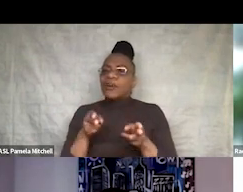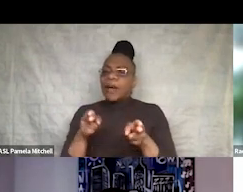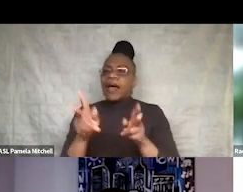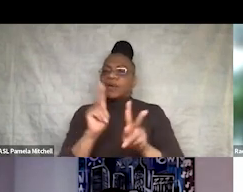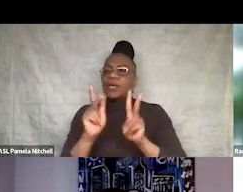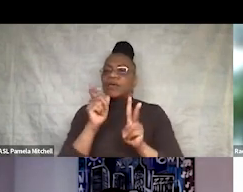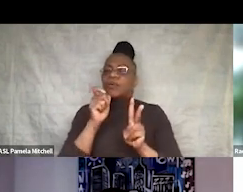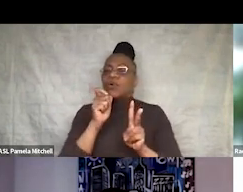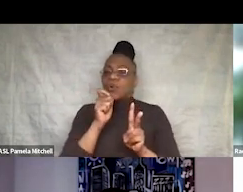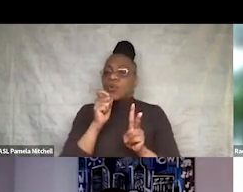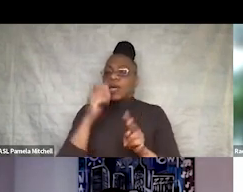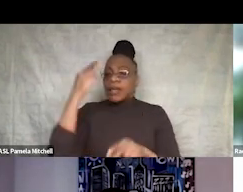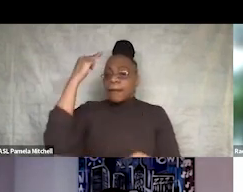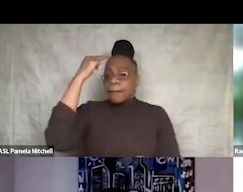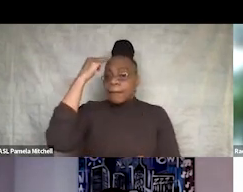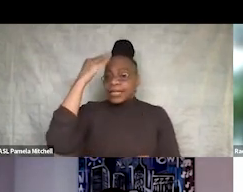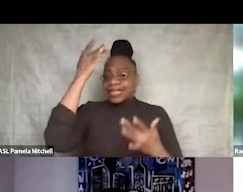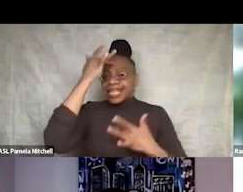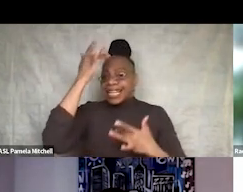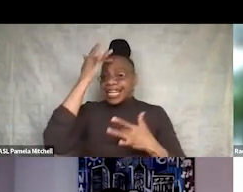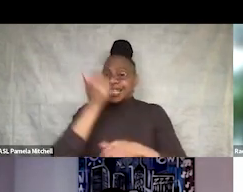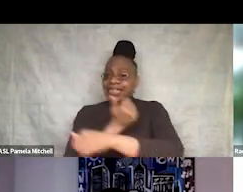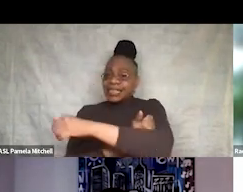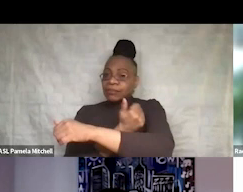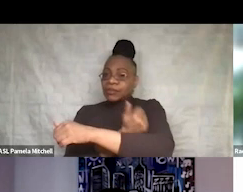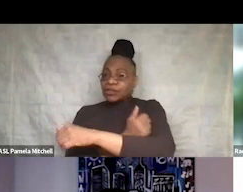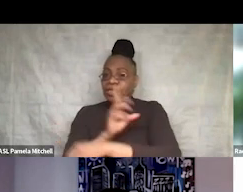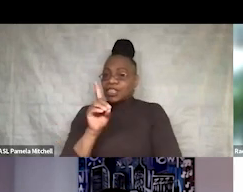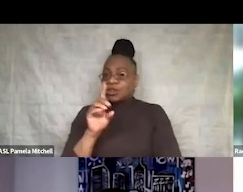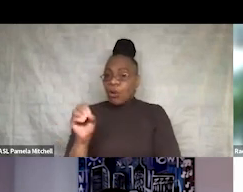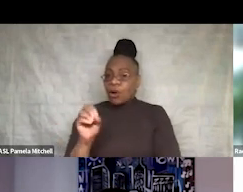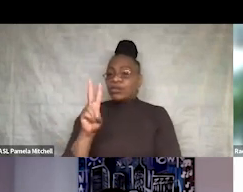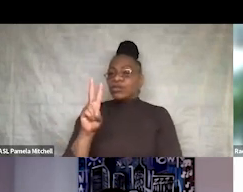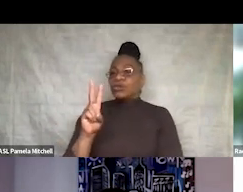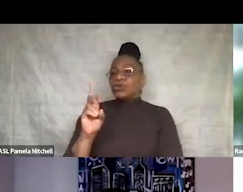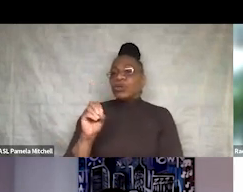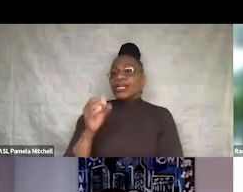and substance use disorders. In 2019, the White House Office of National Drug Control Policy